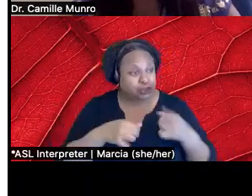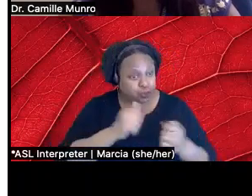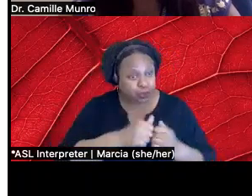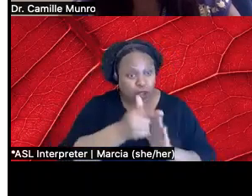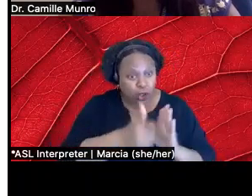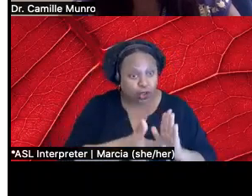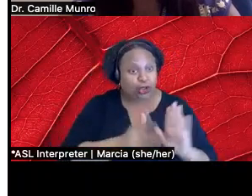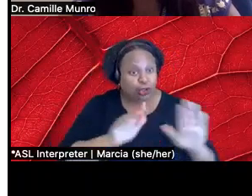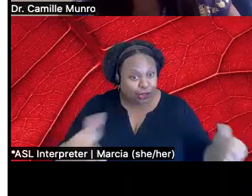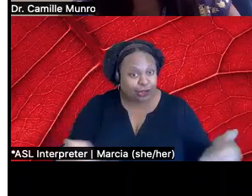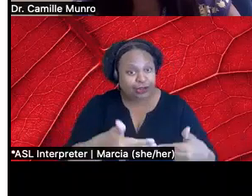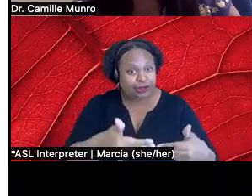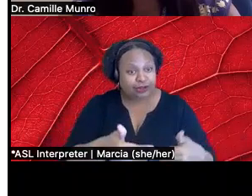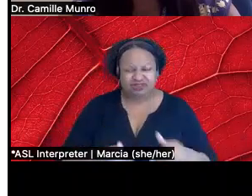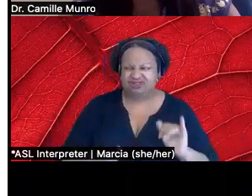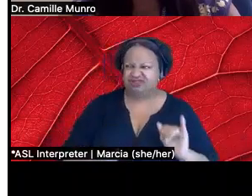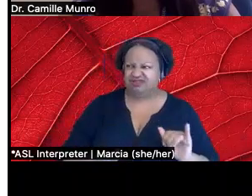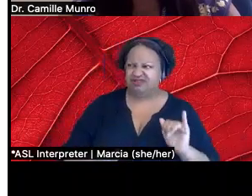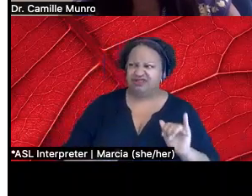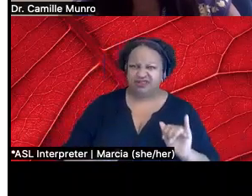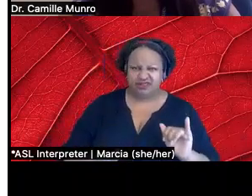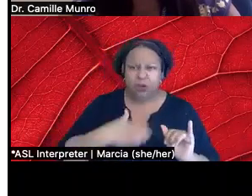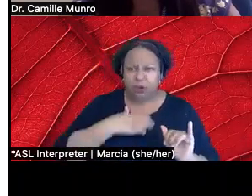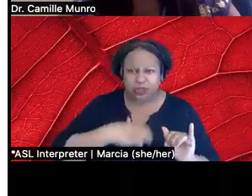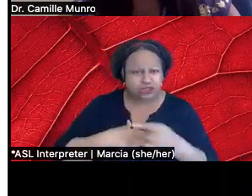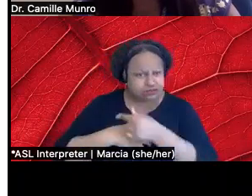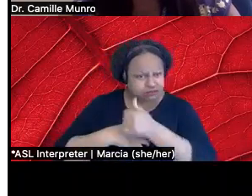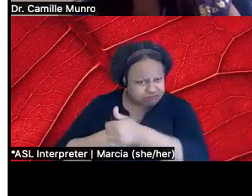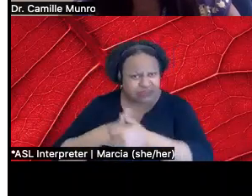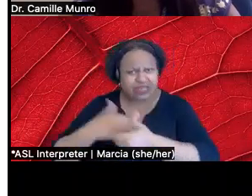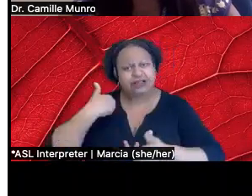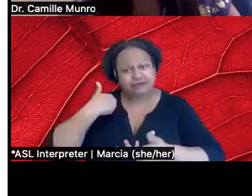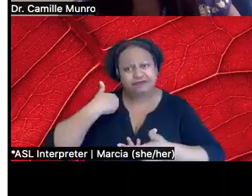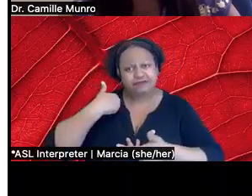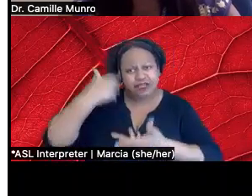It would have been nice to have some organized documentation for that.